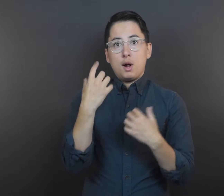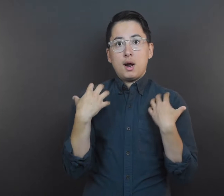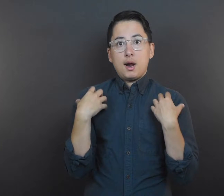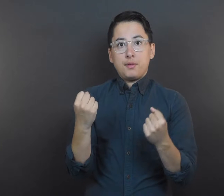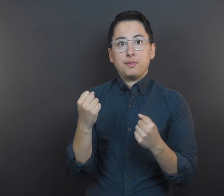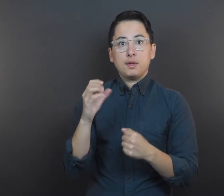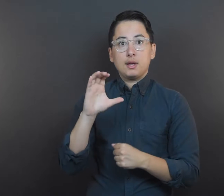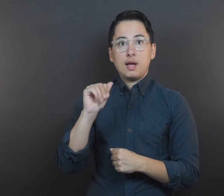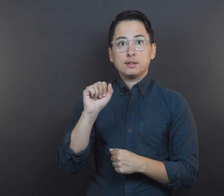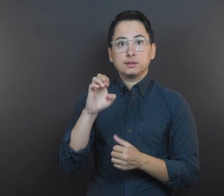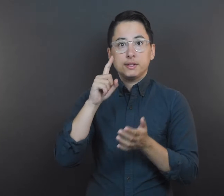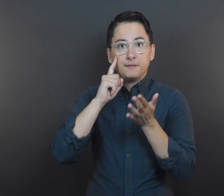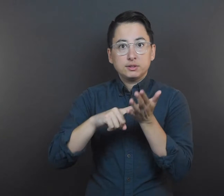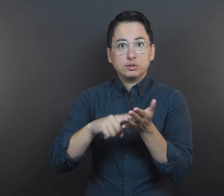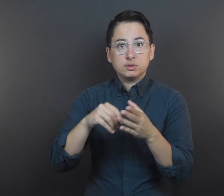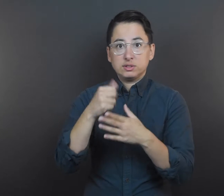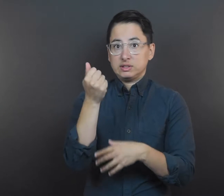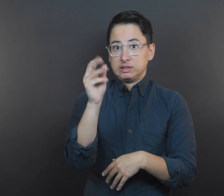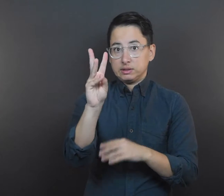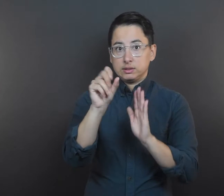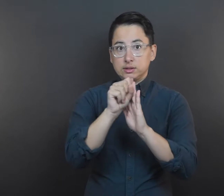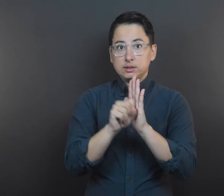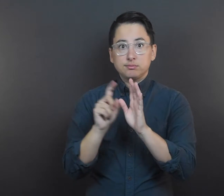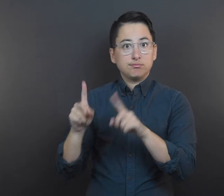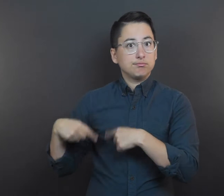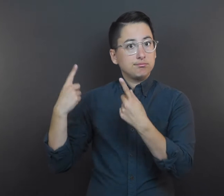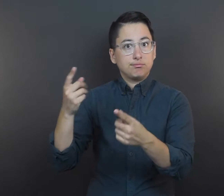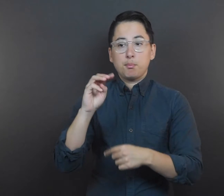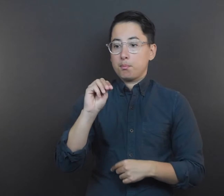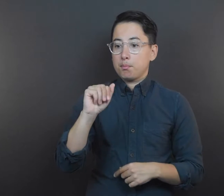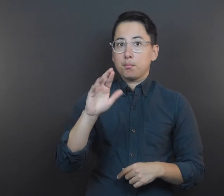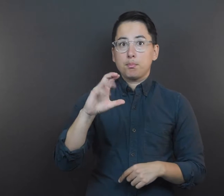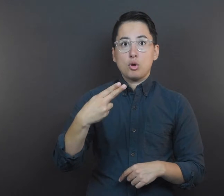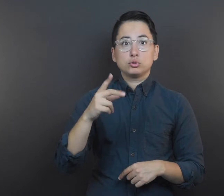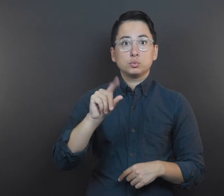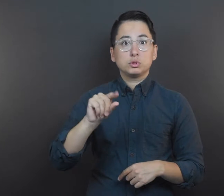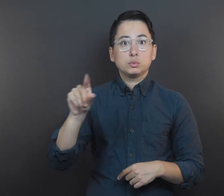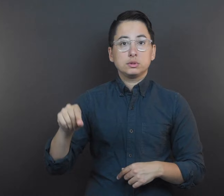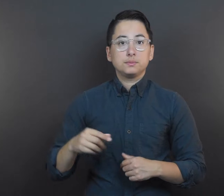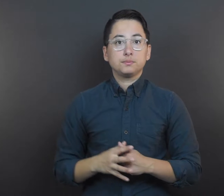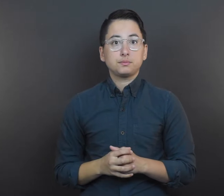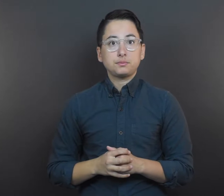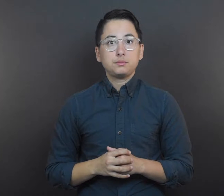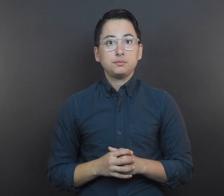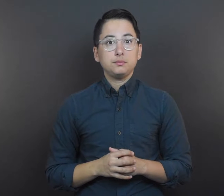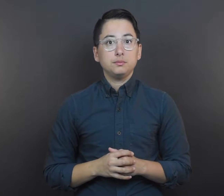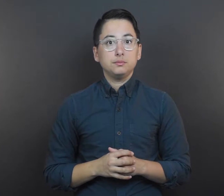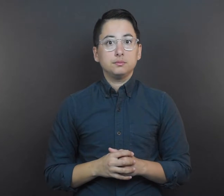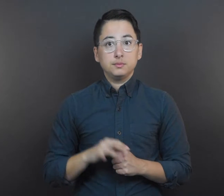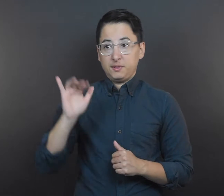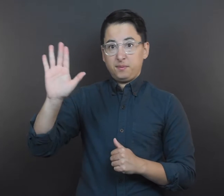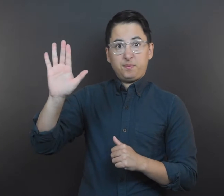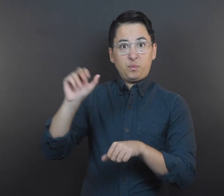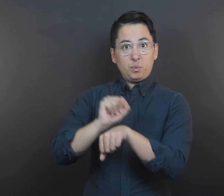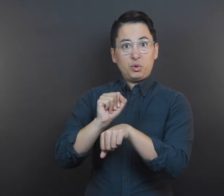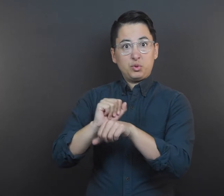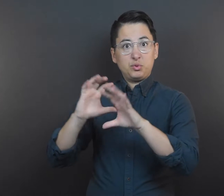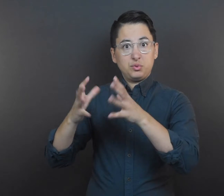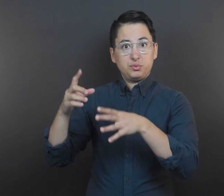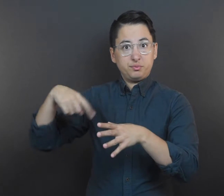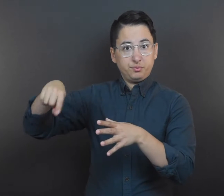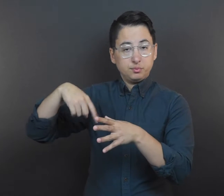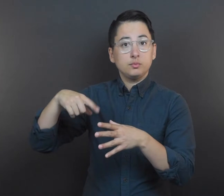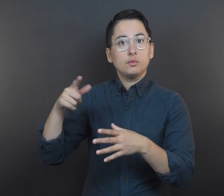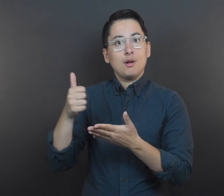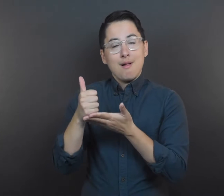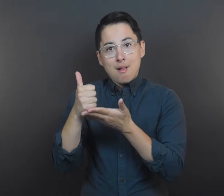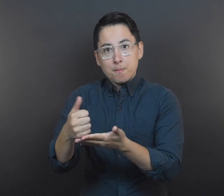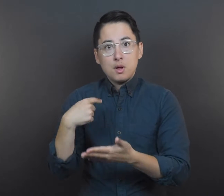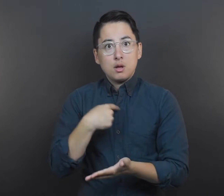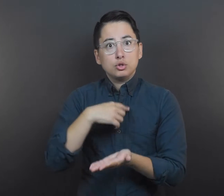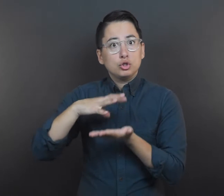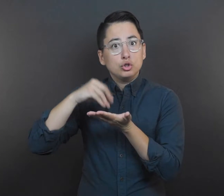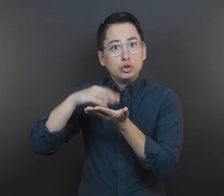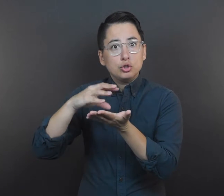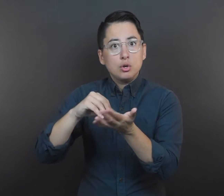Dr. Ghai has collaborated with partners on One Health case investigations in 16 states